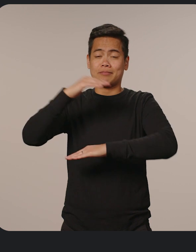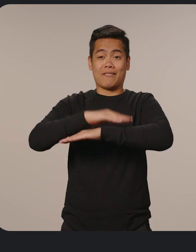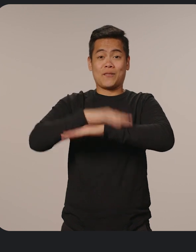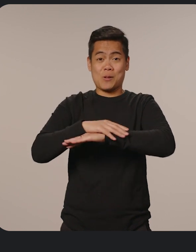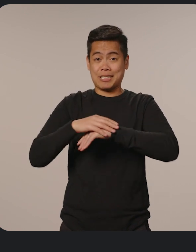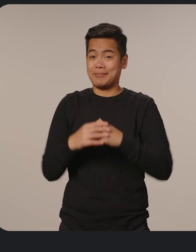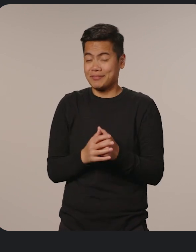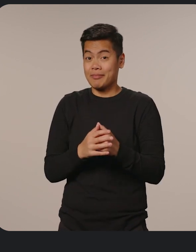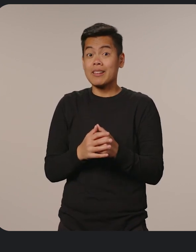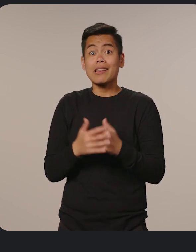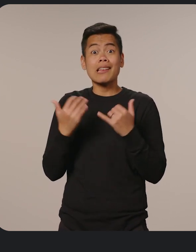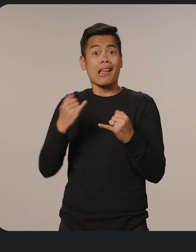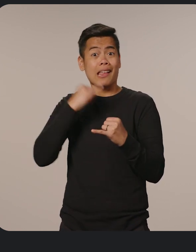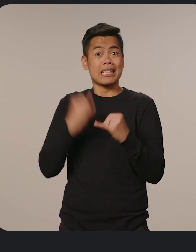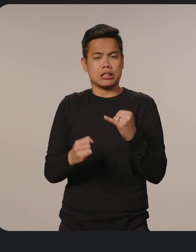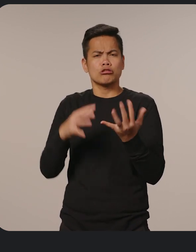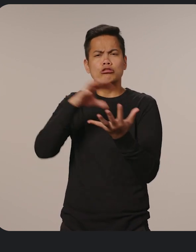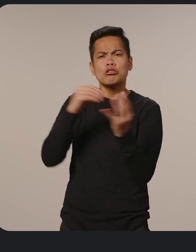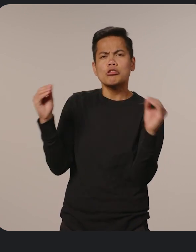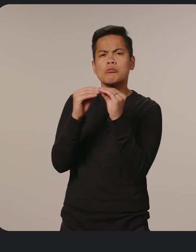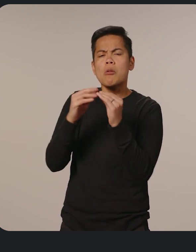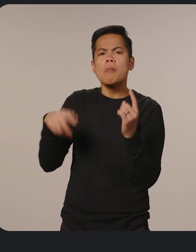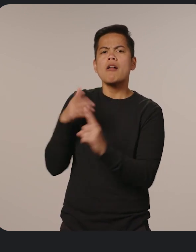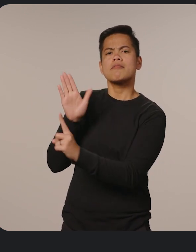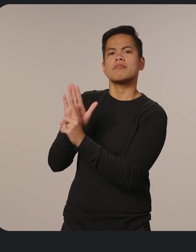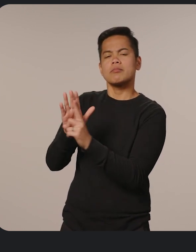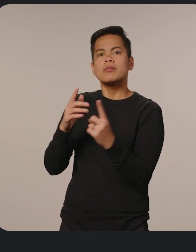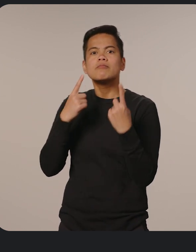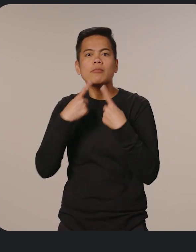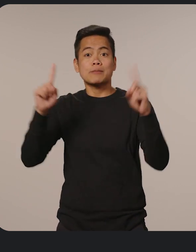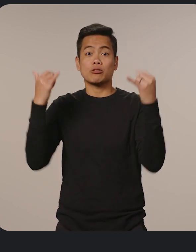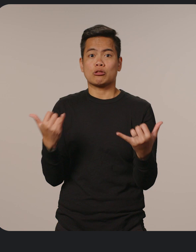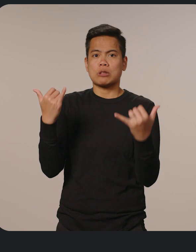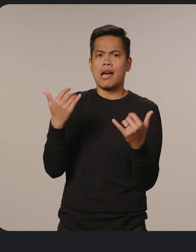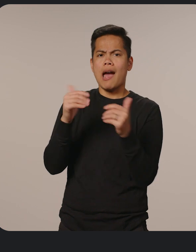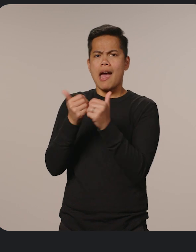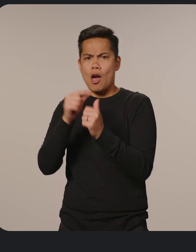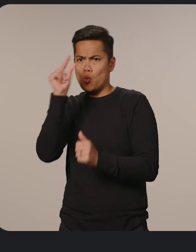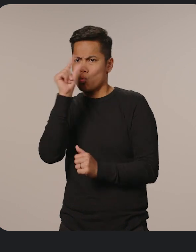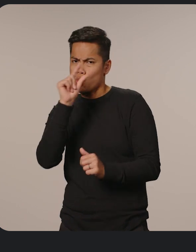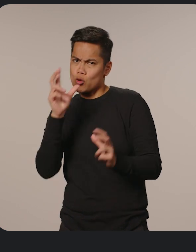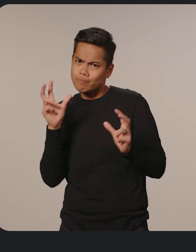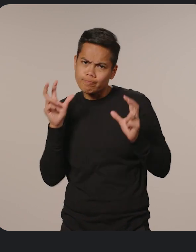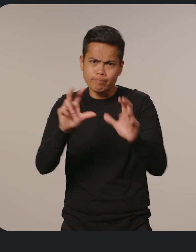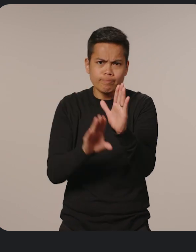and how Google continues to invest in smart homes, visit the Google Home Developer Center.